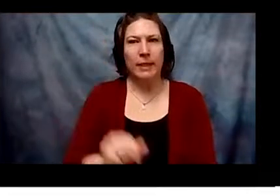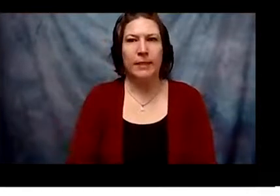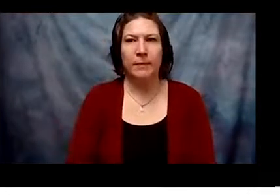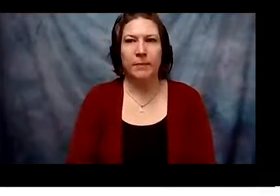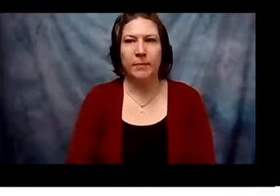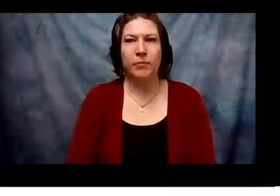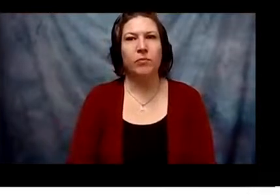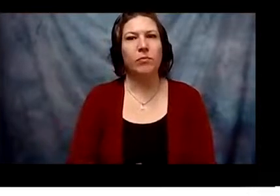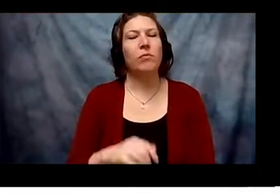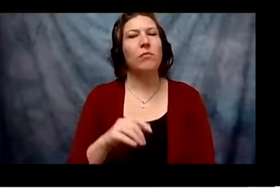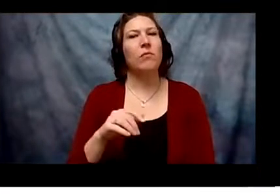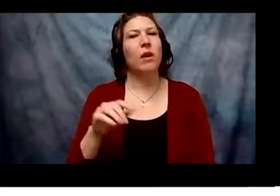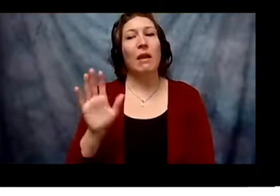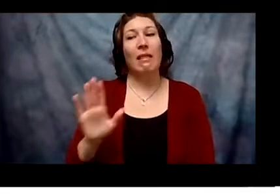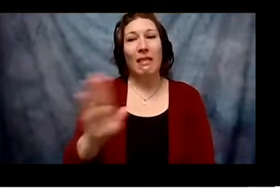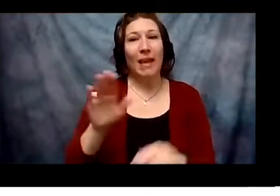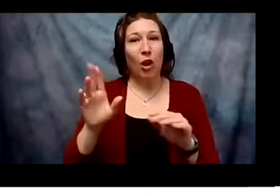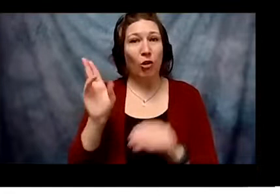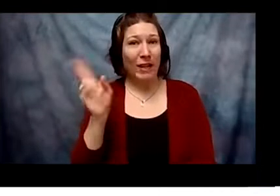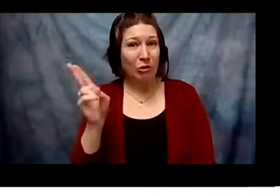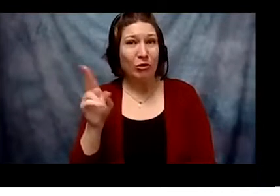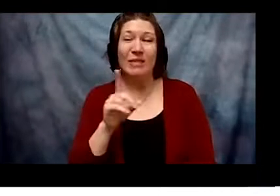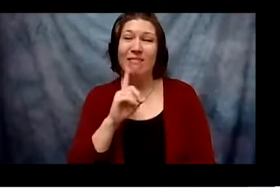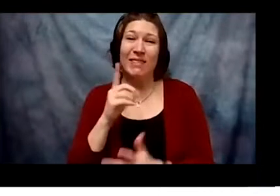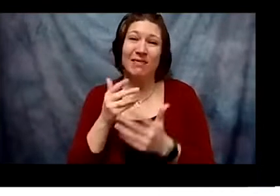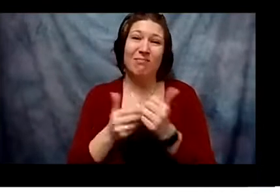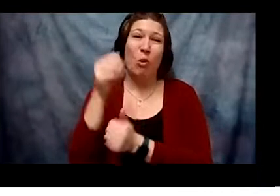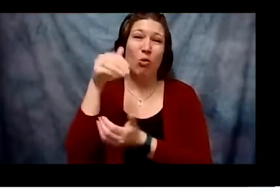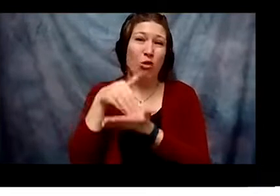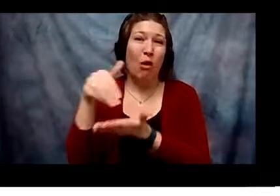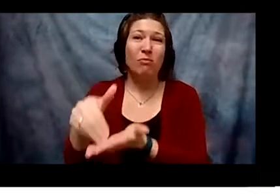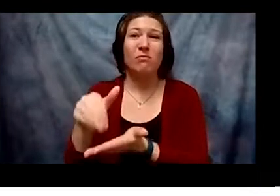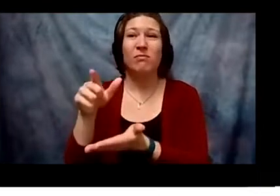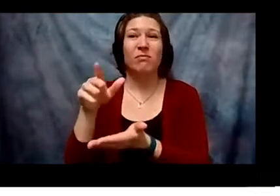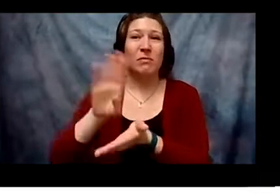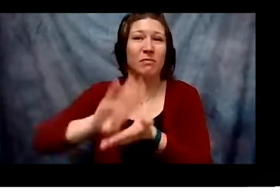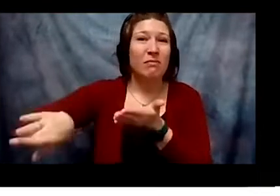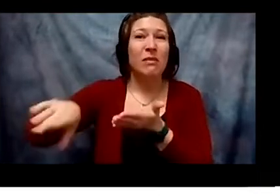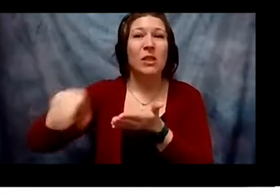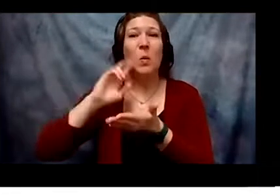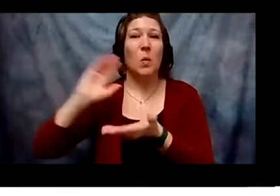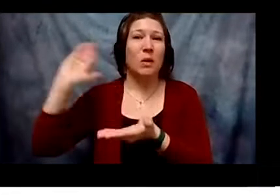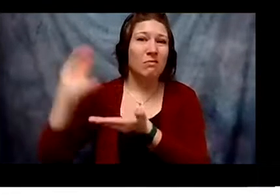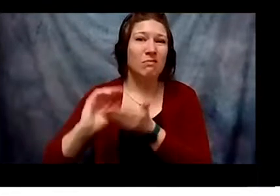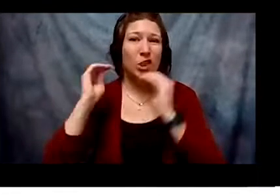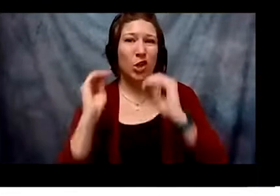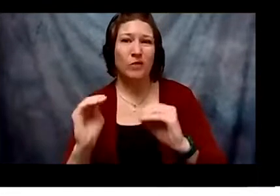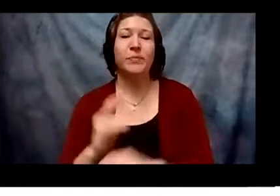their history is arguably the most erased and least taught. First, I do want to acknowledge that